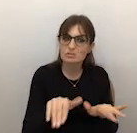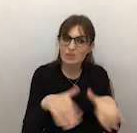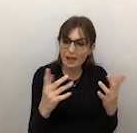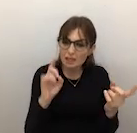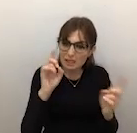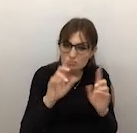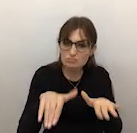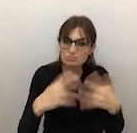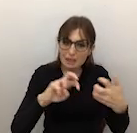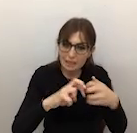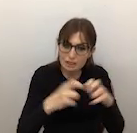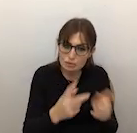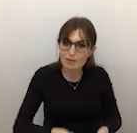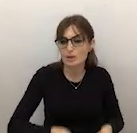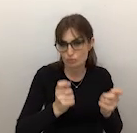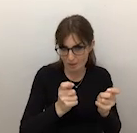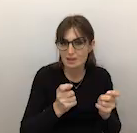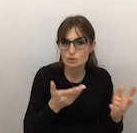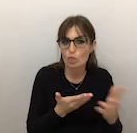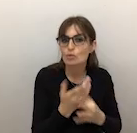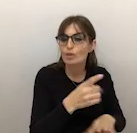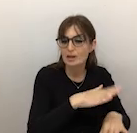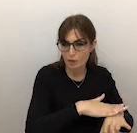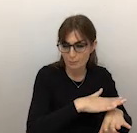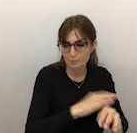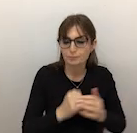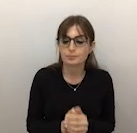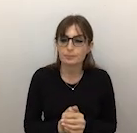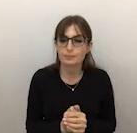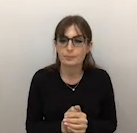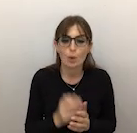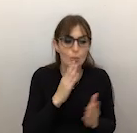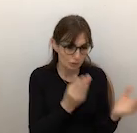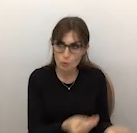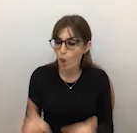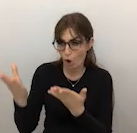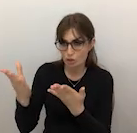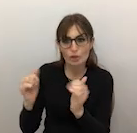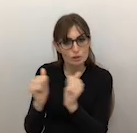or concerns have been raised during the audit. When the AFR is lodged with the ACNC,